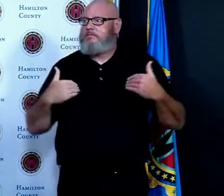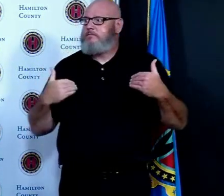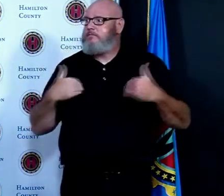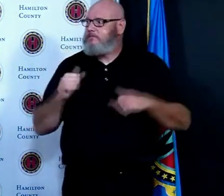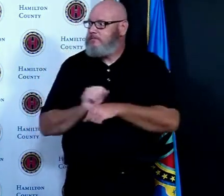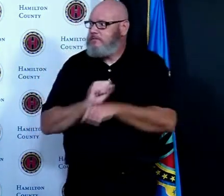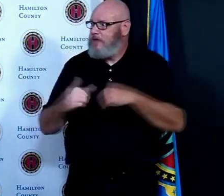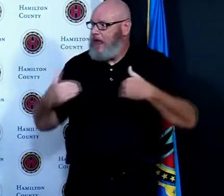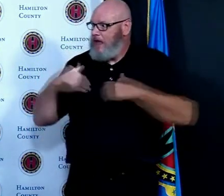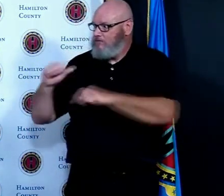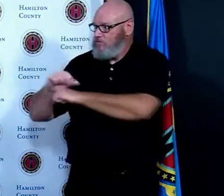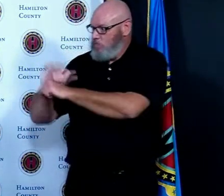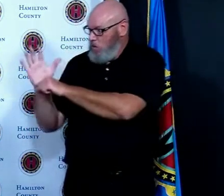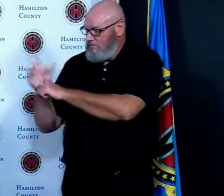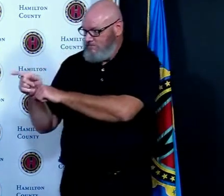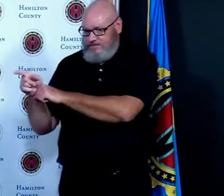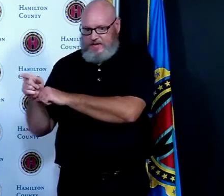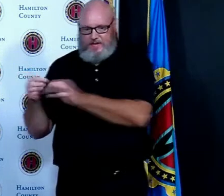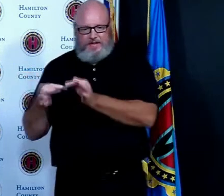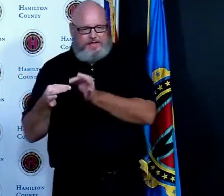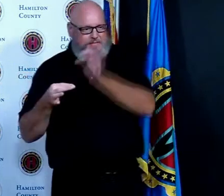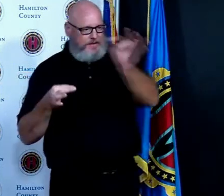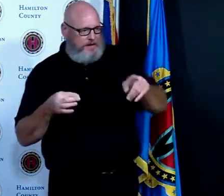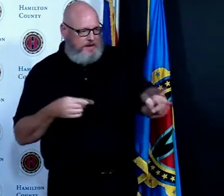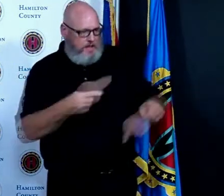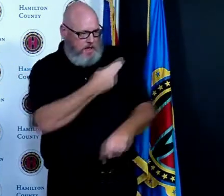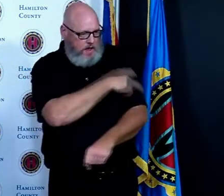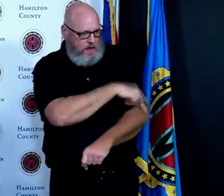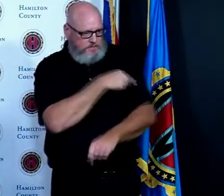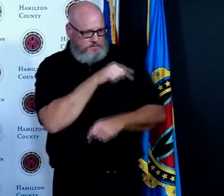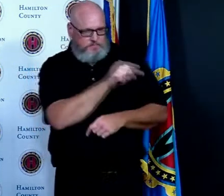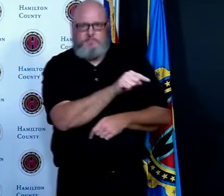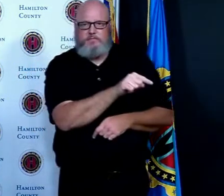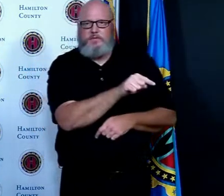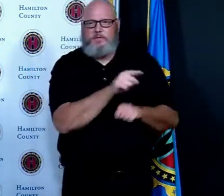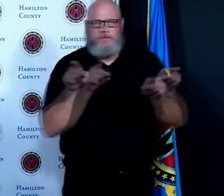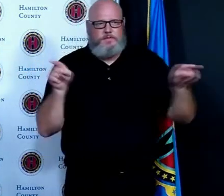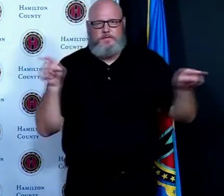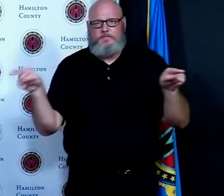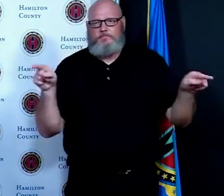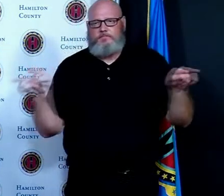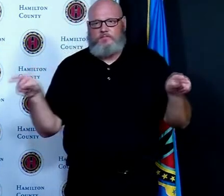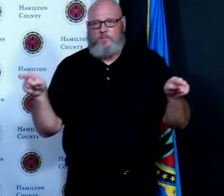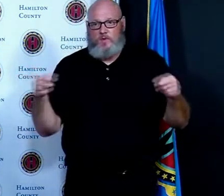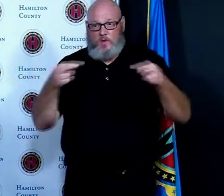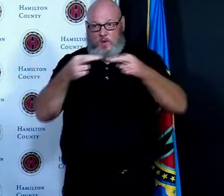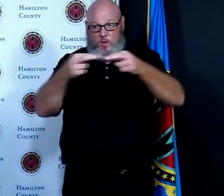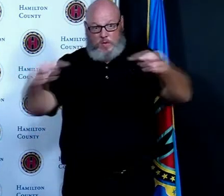pretty steady would you say that most of these regional hospitalizations are coming from outside